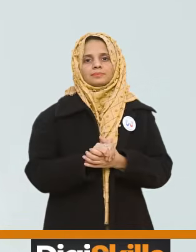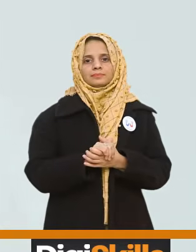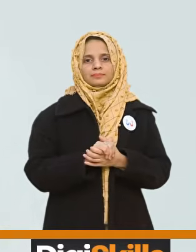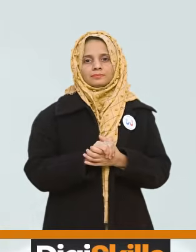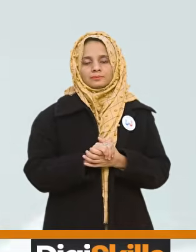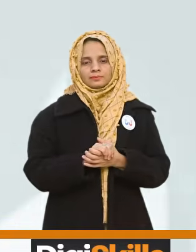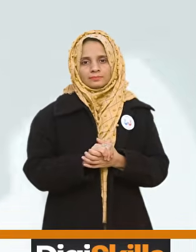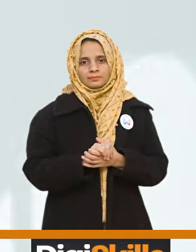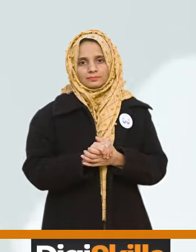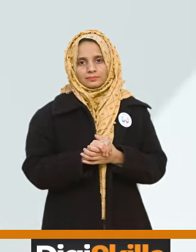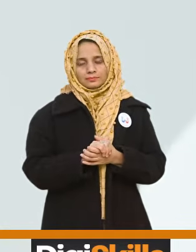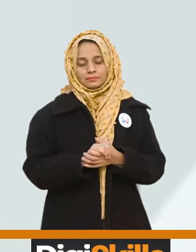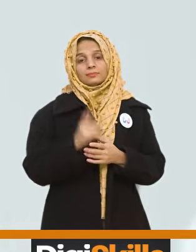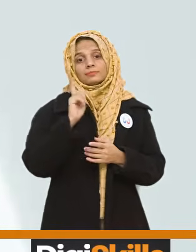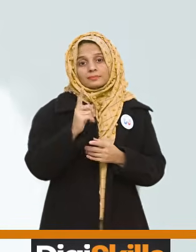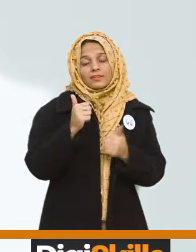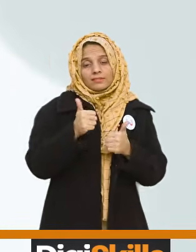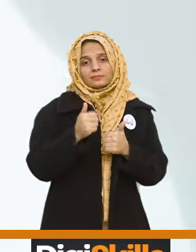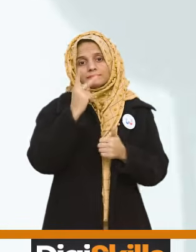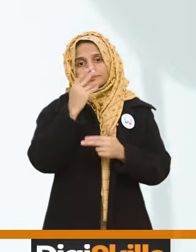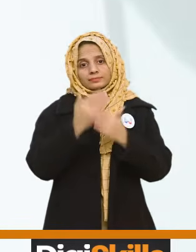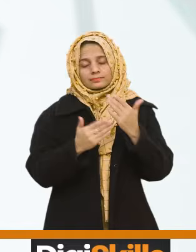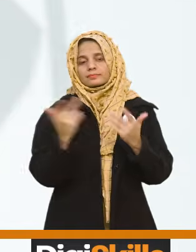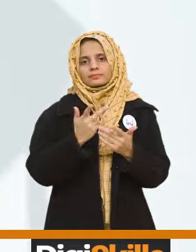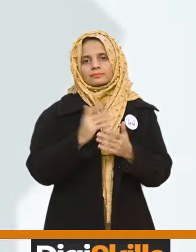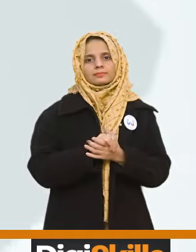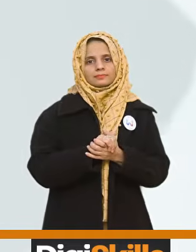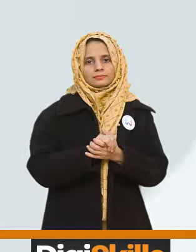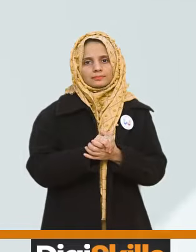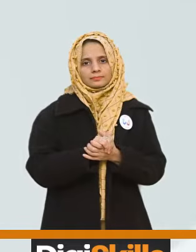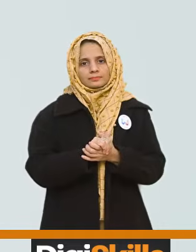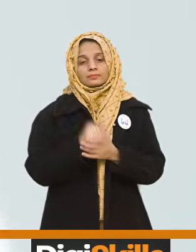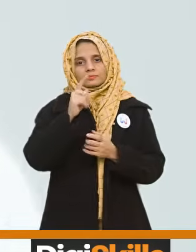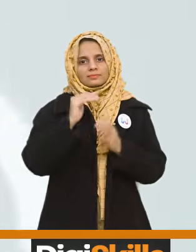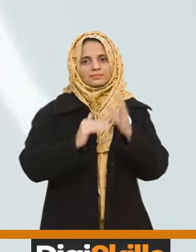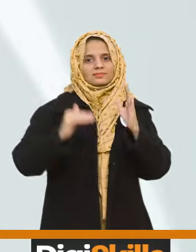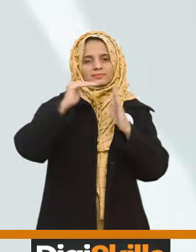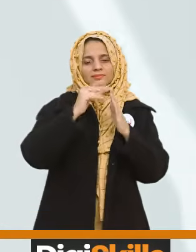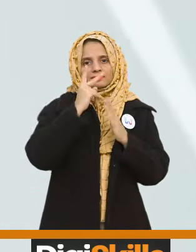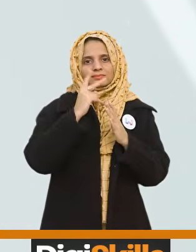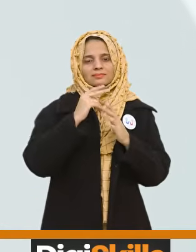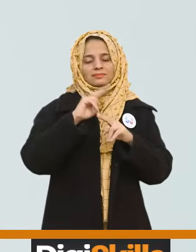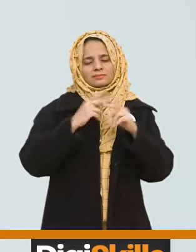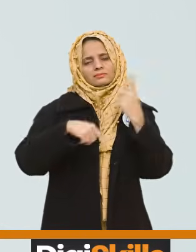And you have laid down a good foundation to excel as a freelancer, InshaALLAH.